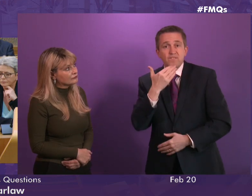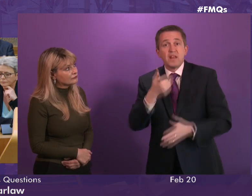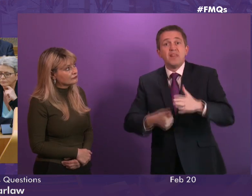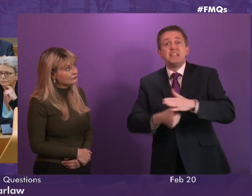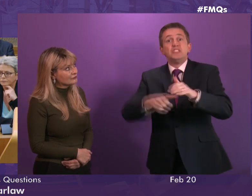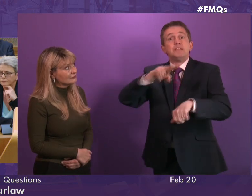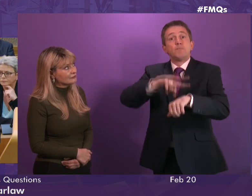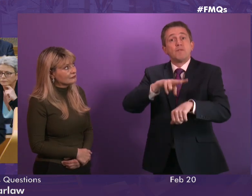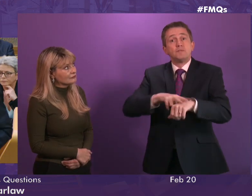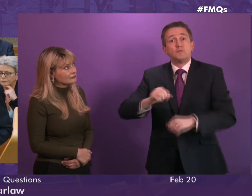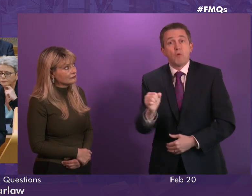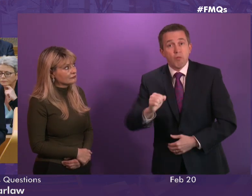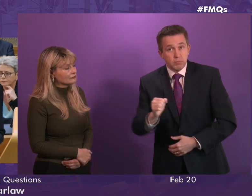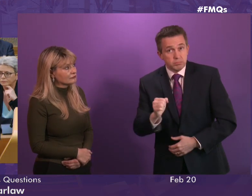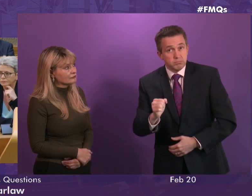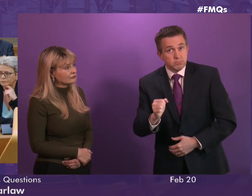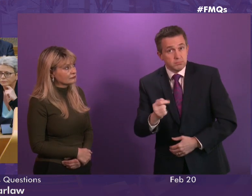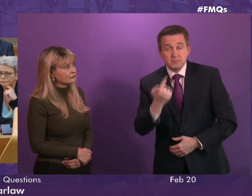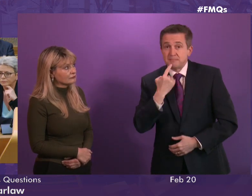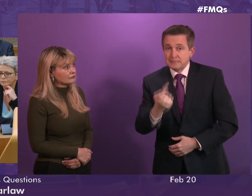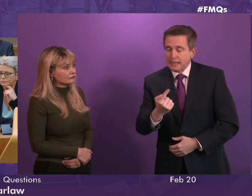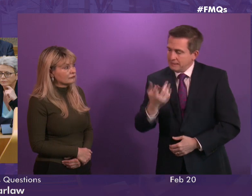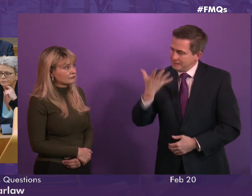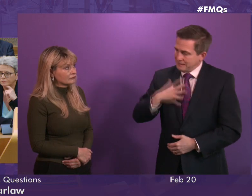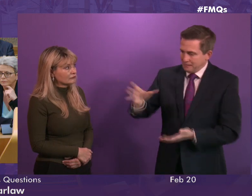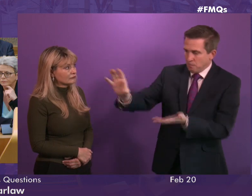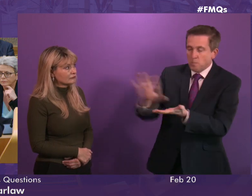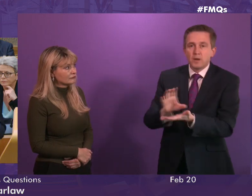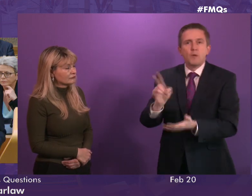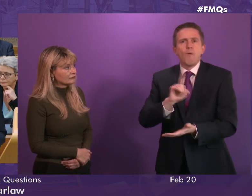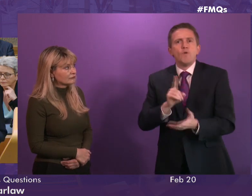personally made it clear that Police Scotland needs money to retain officers, to begin to